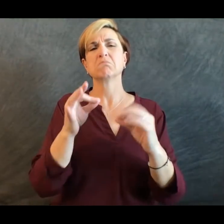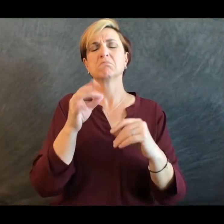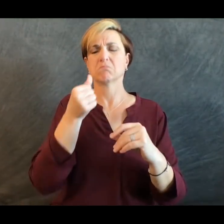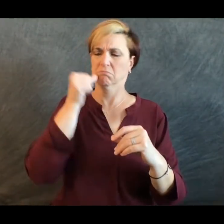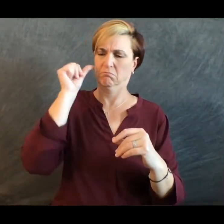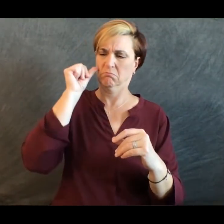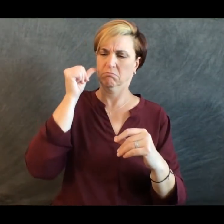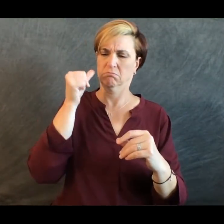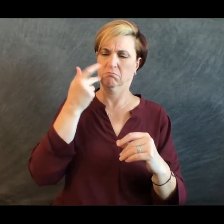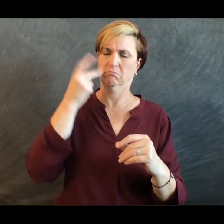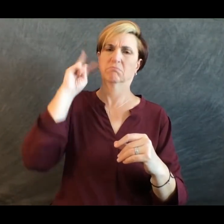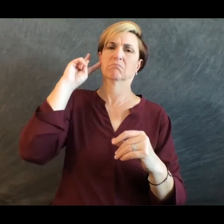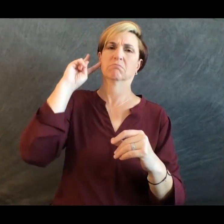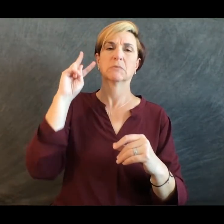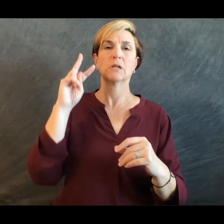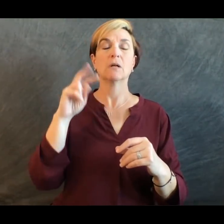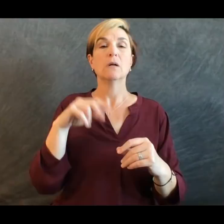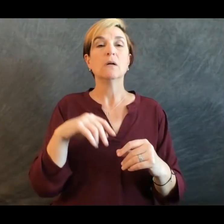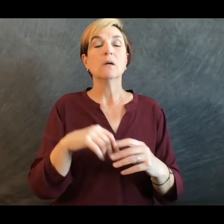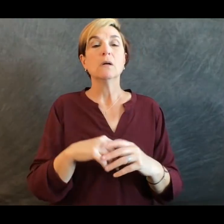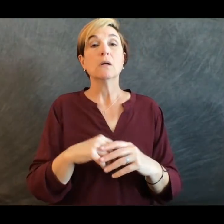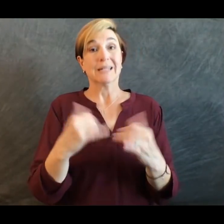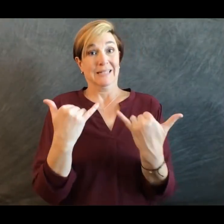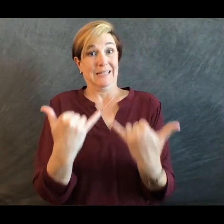that are going into clinical trials for those of you are interested in it I